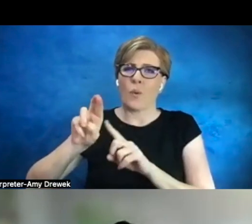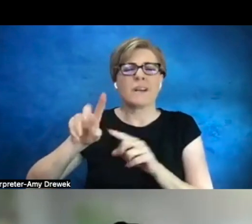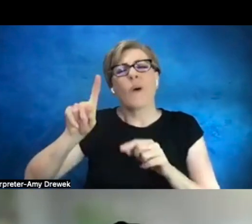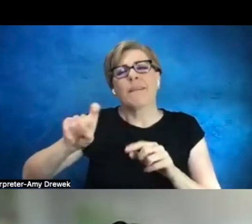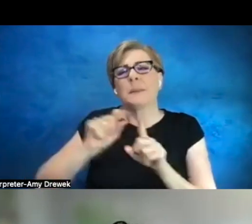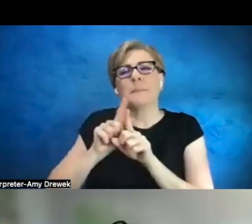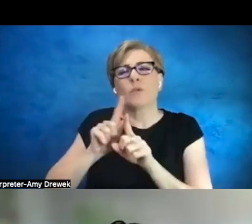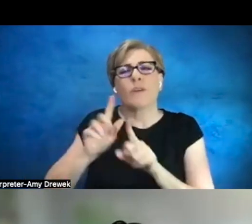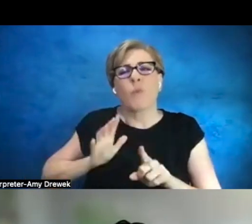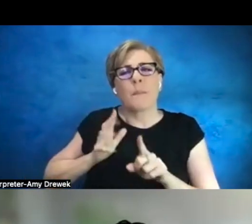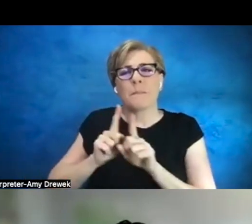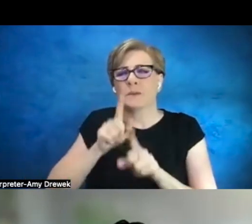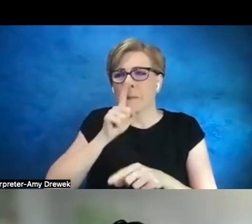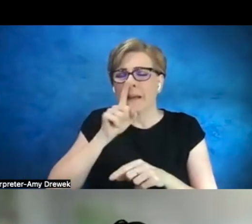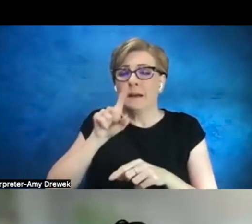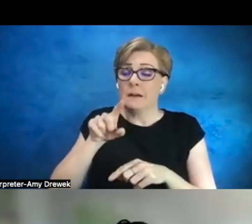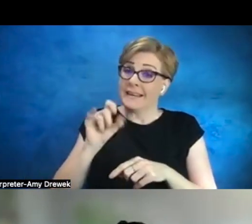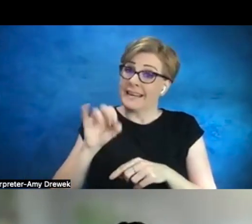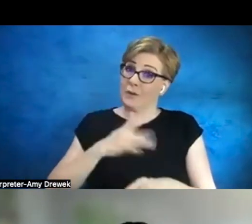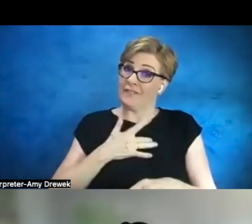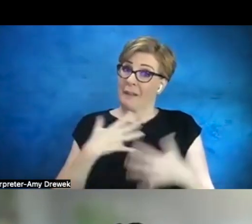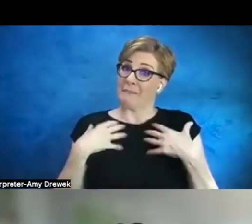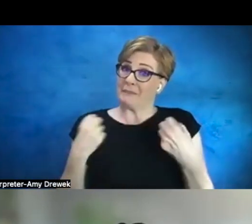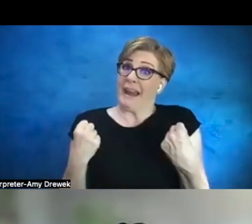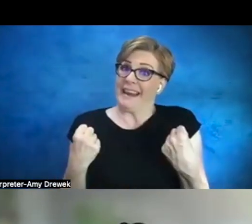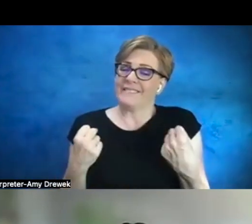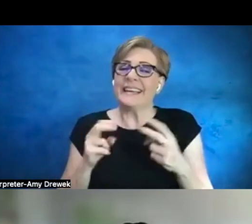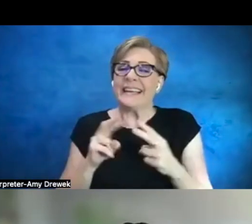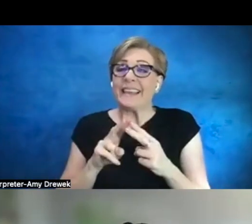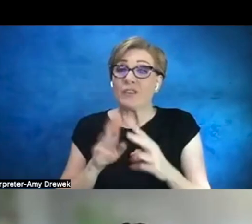share out using the raised hand feature, or put in the chat why